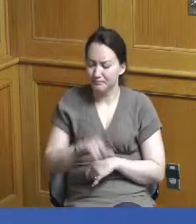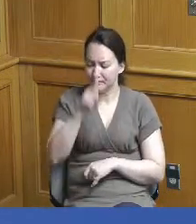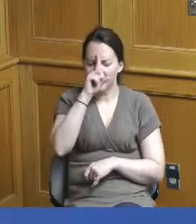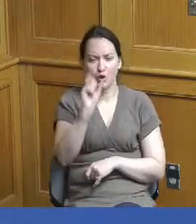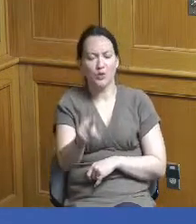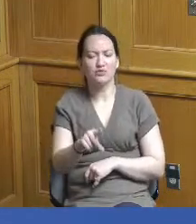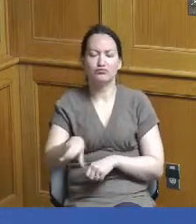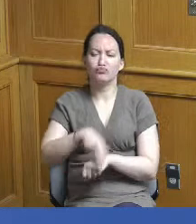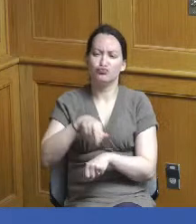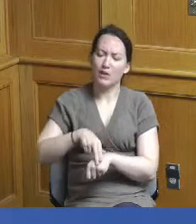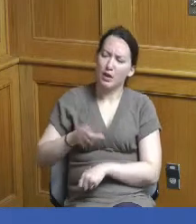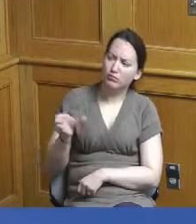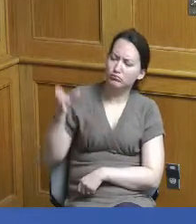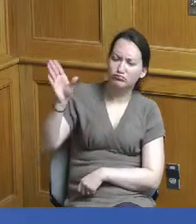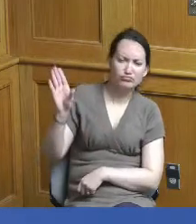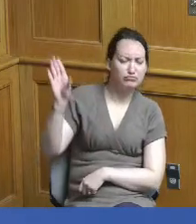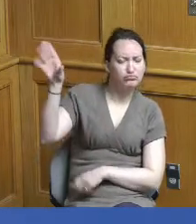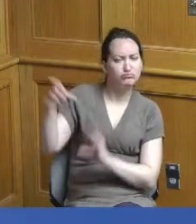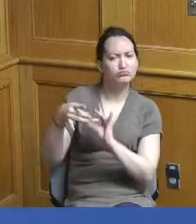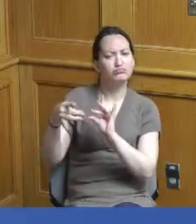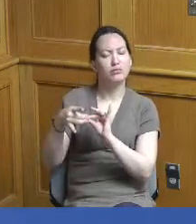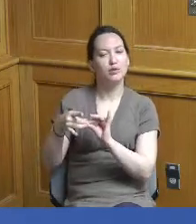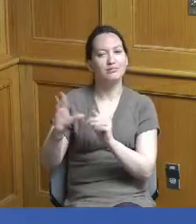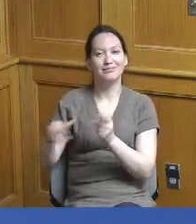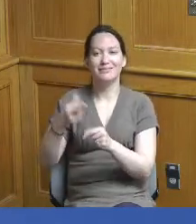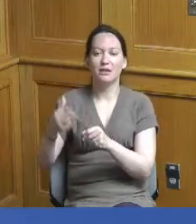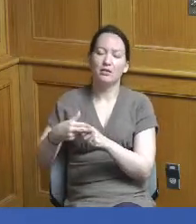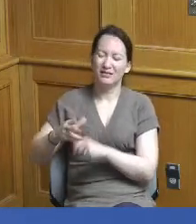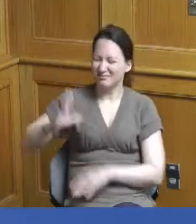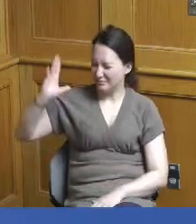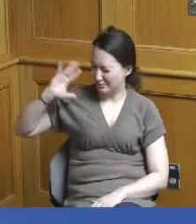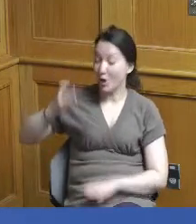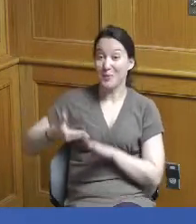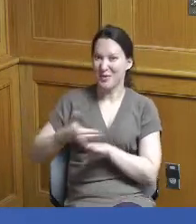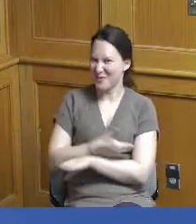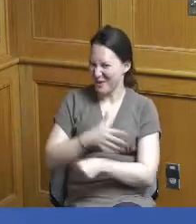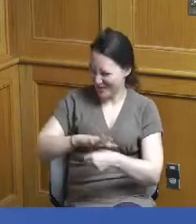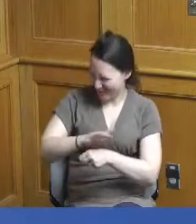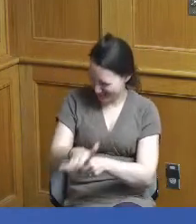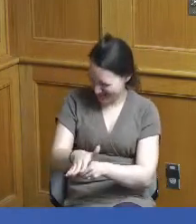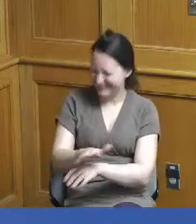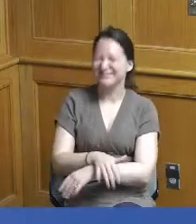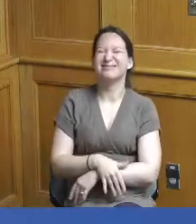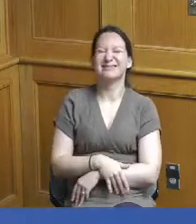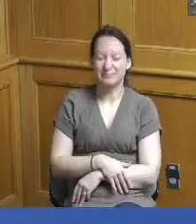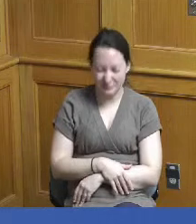flowed out of this conversation I know when we were talking even years ago before Covid about